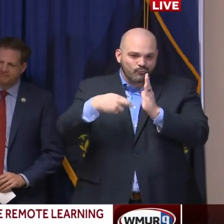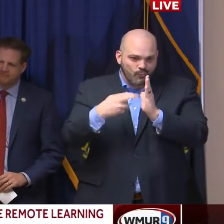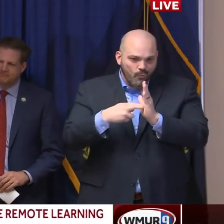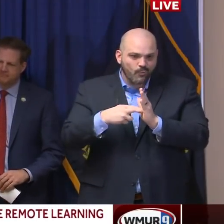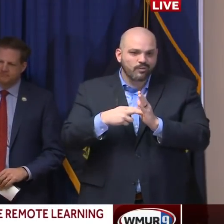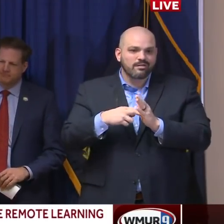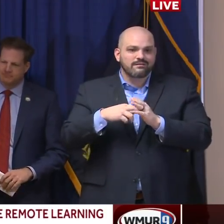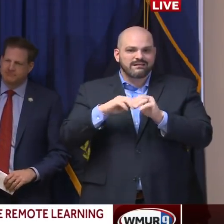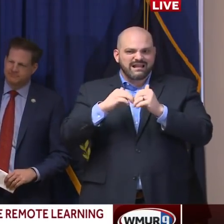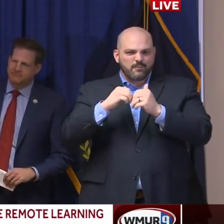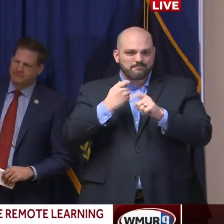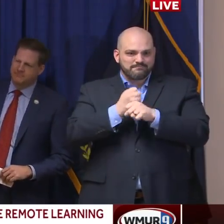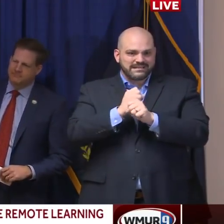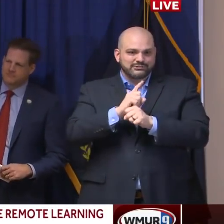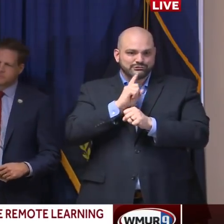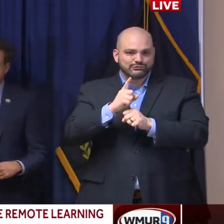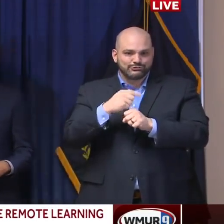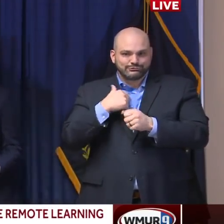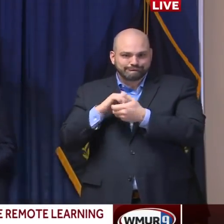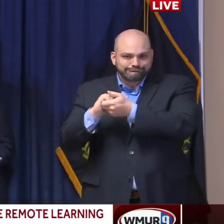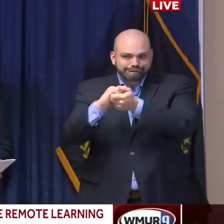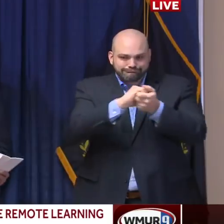WE ALL HAVE A ROLE TO PLAY.